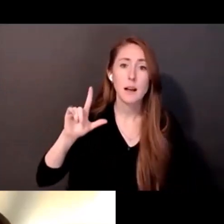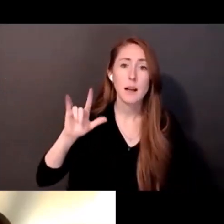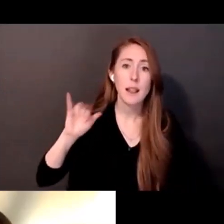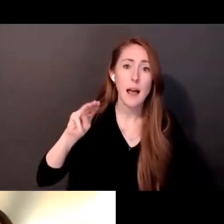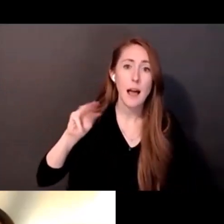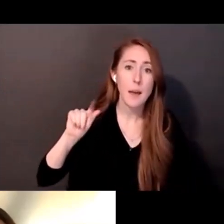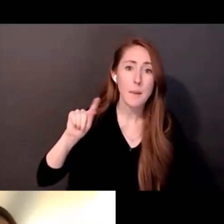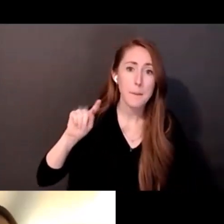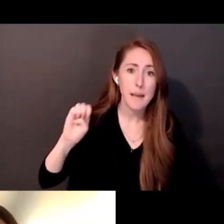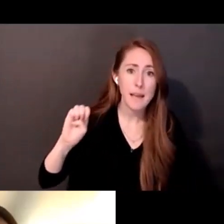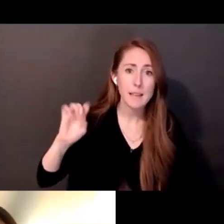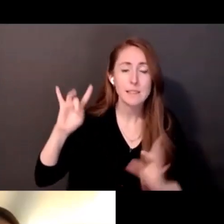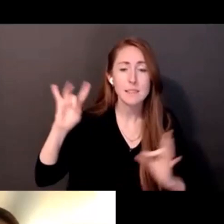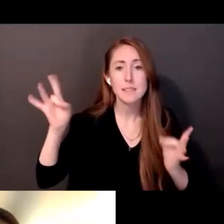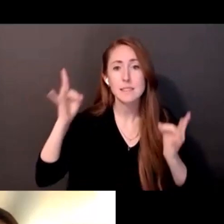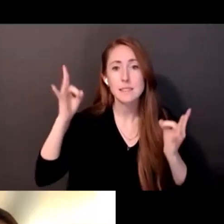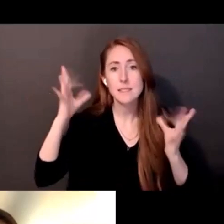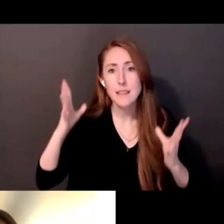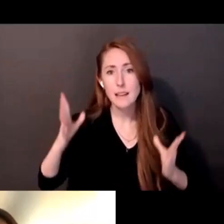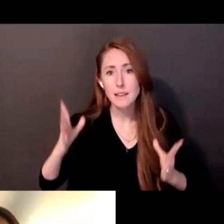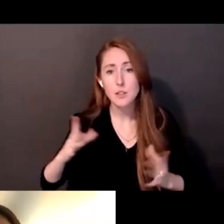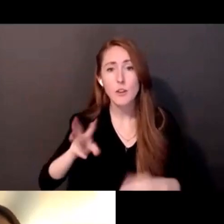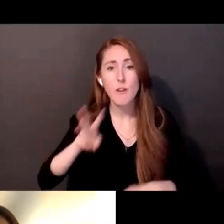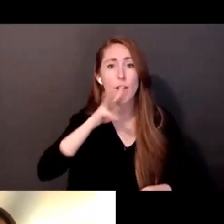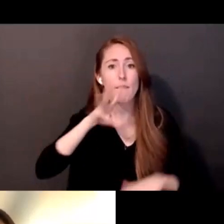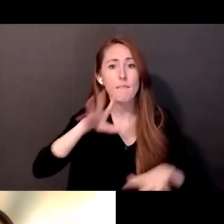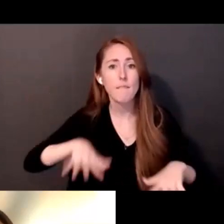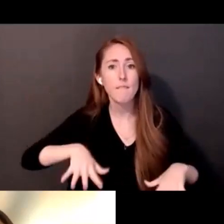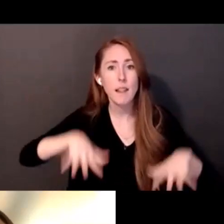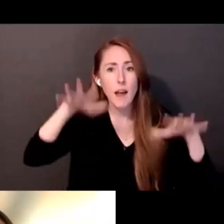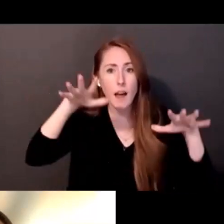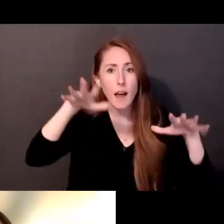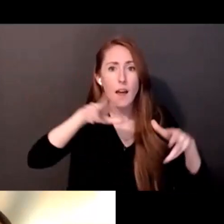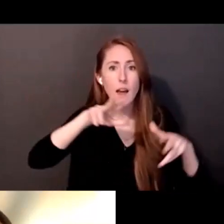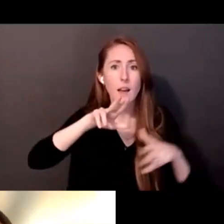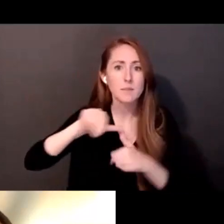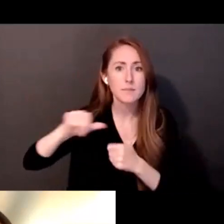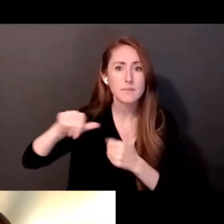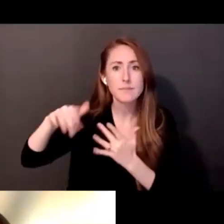It could be a flood. It could be anything that it will disrupt their services,